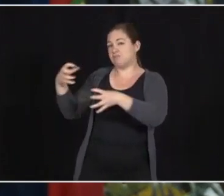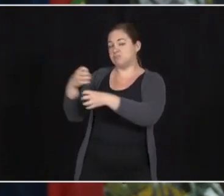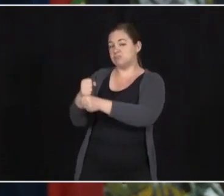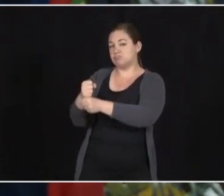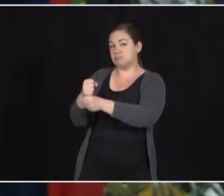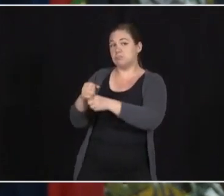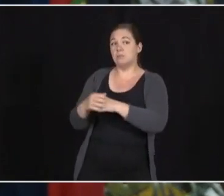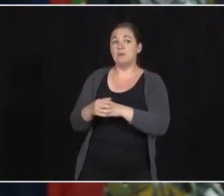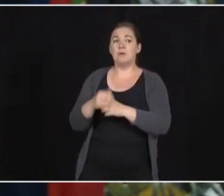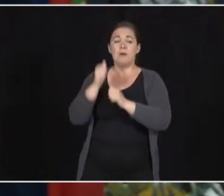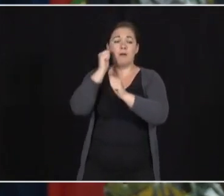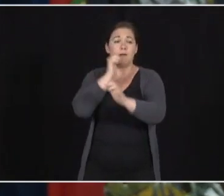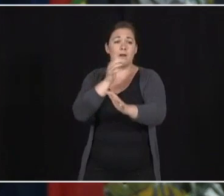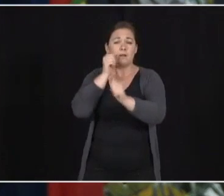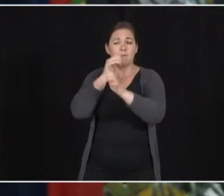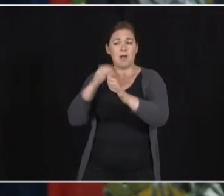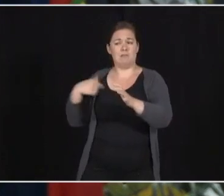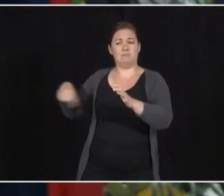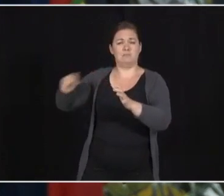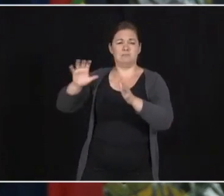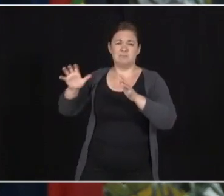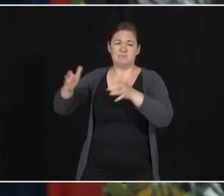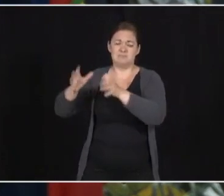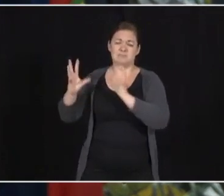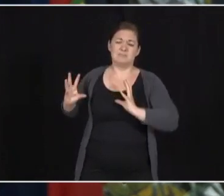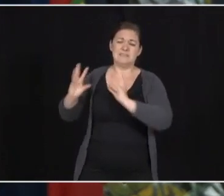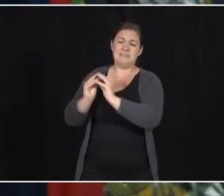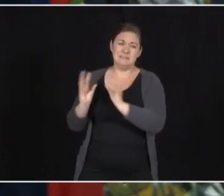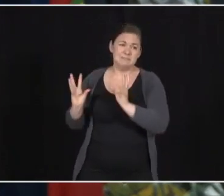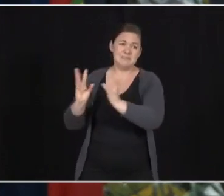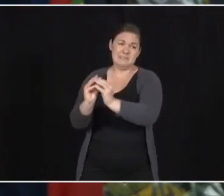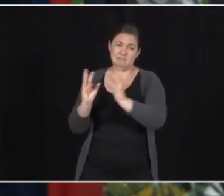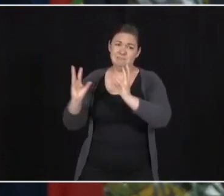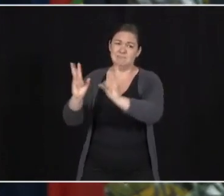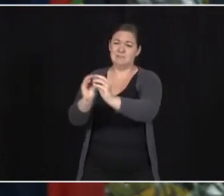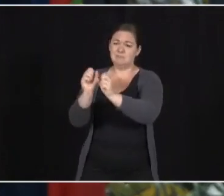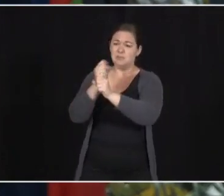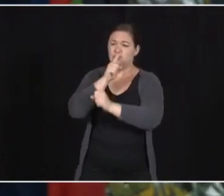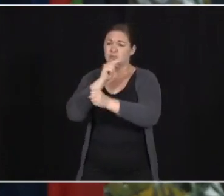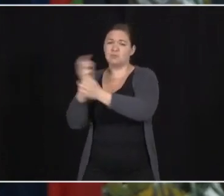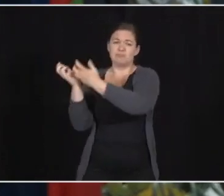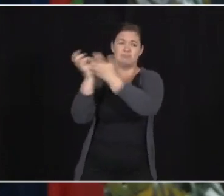across multiple providers and ministries and make rapid decisions to support long-term care homes